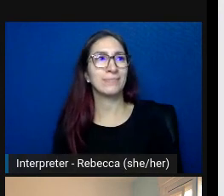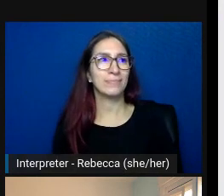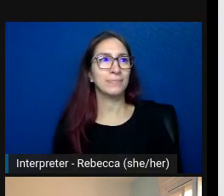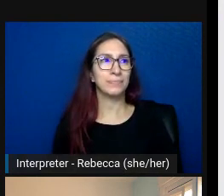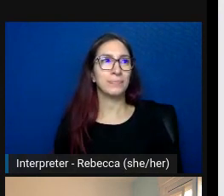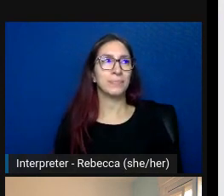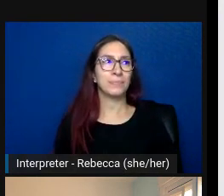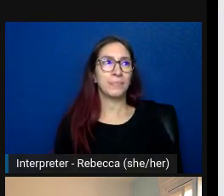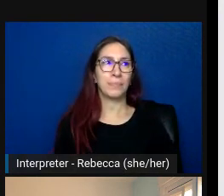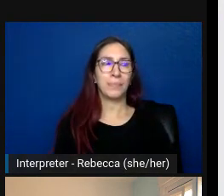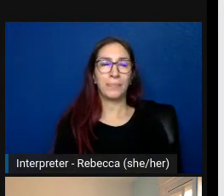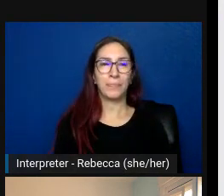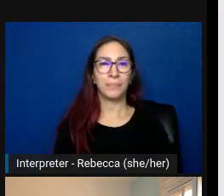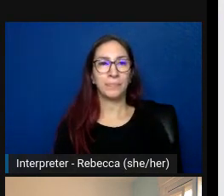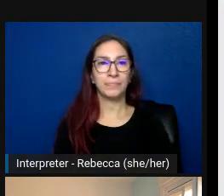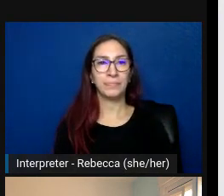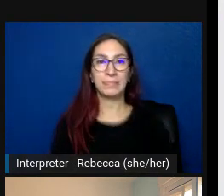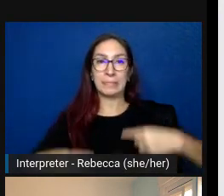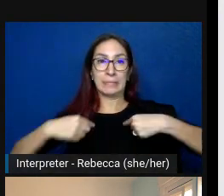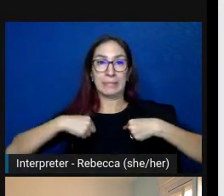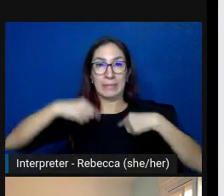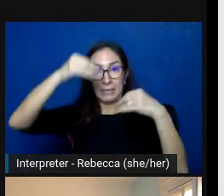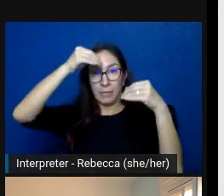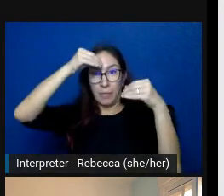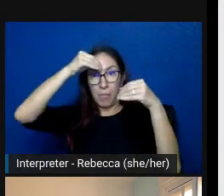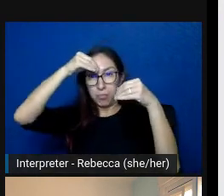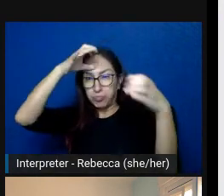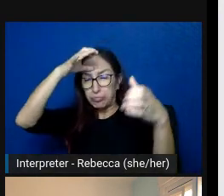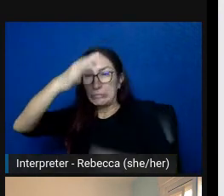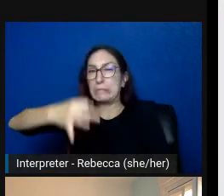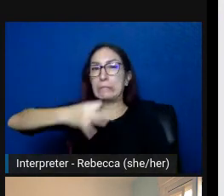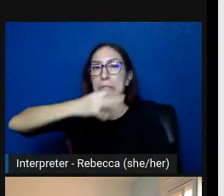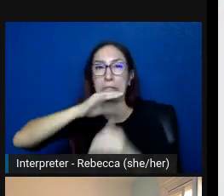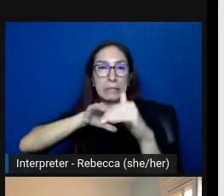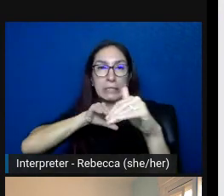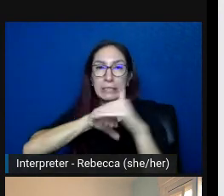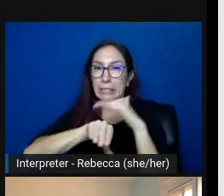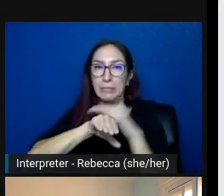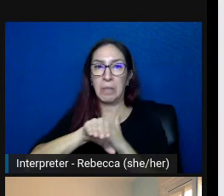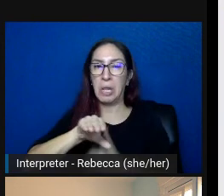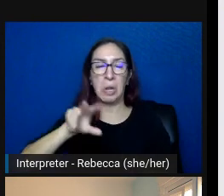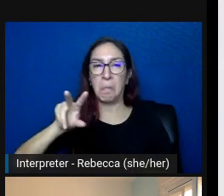I am not an accessibility expert either, so I don't know